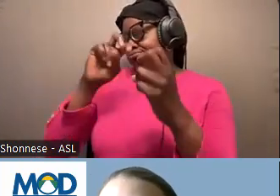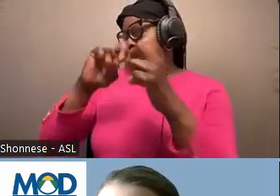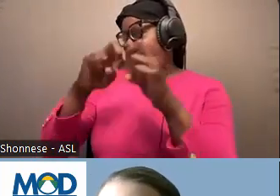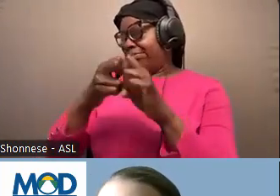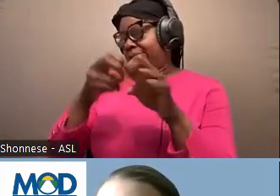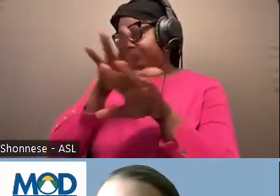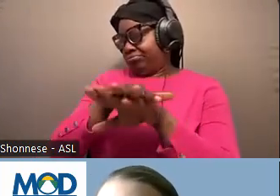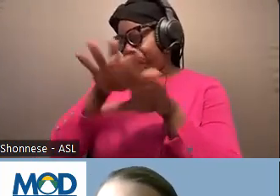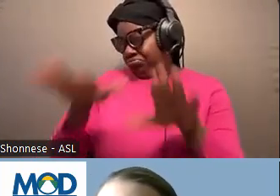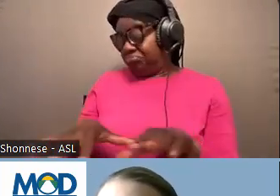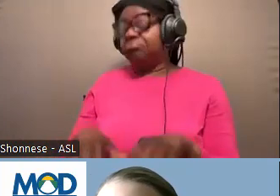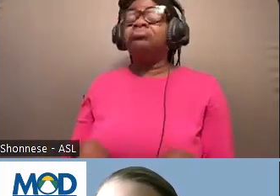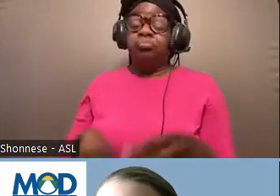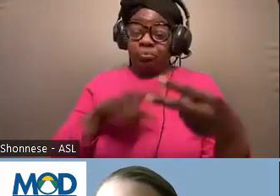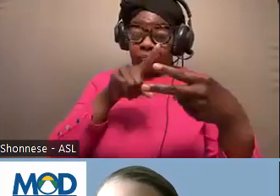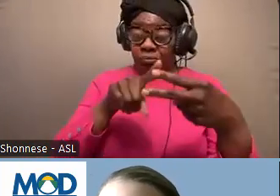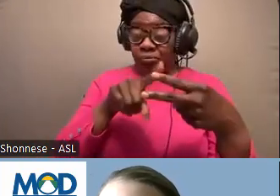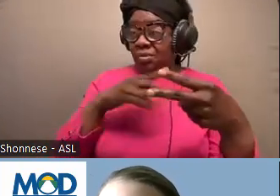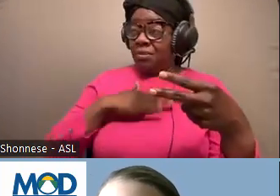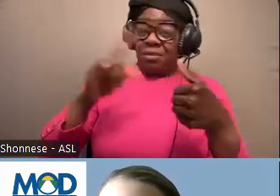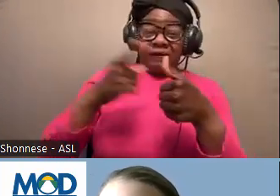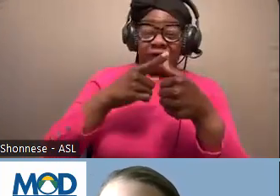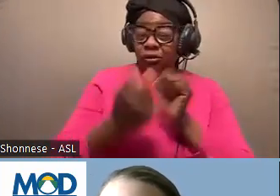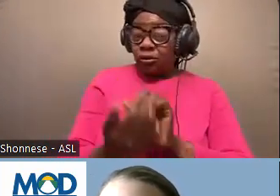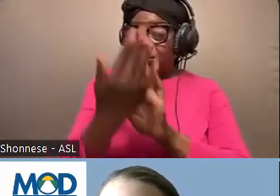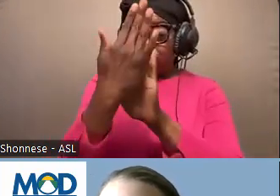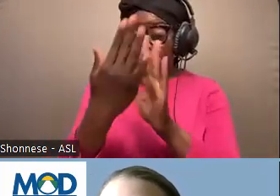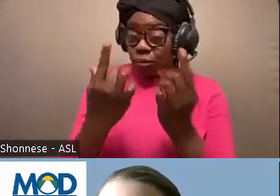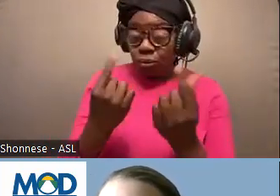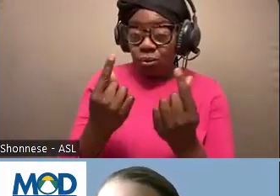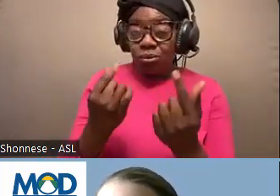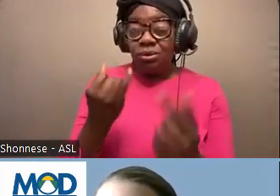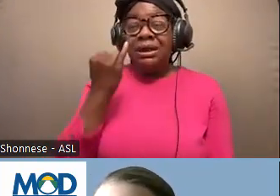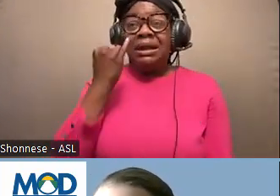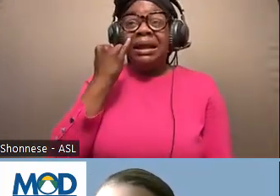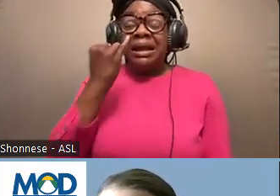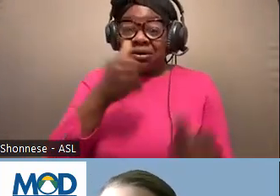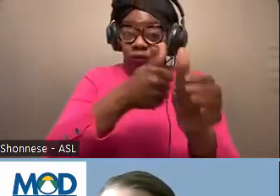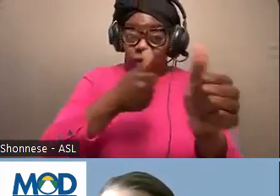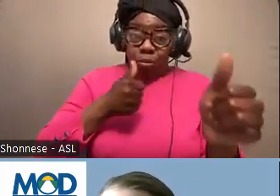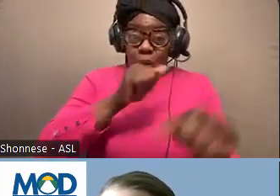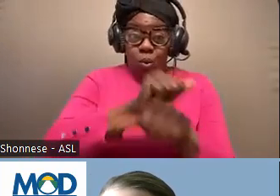my first approach would be, you know if teleworking is not compatible with their